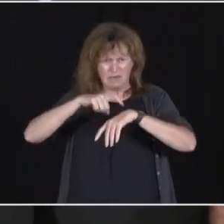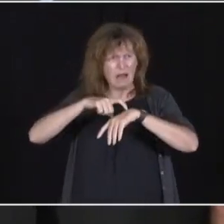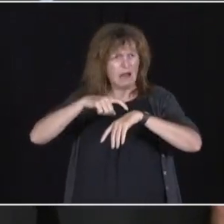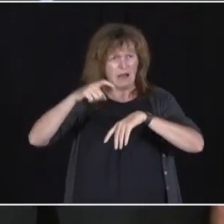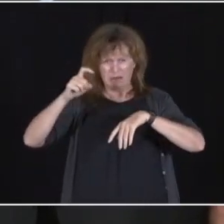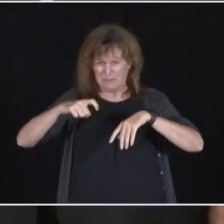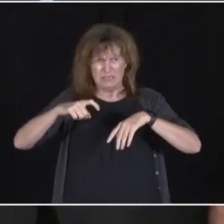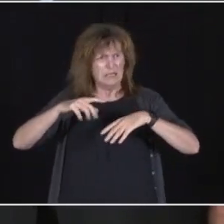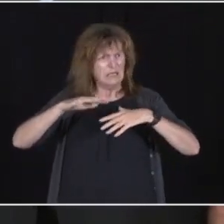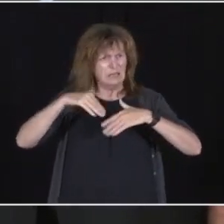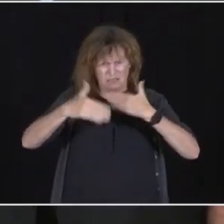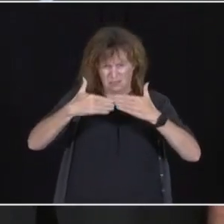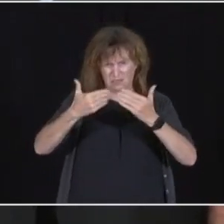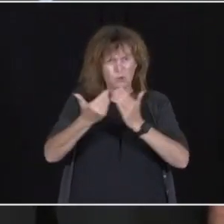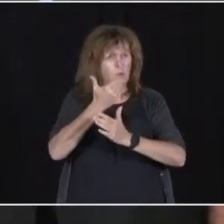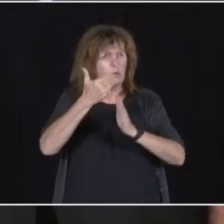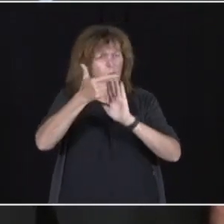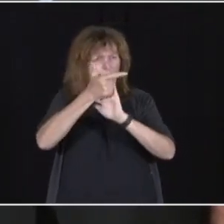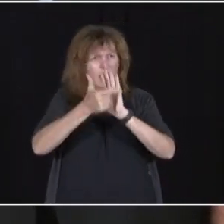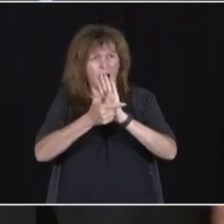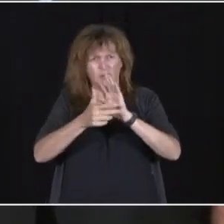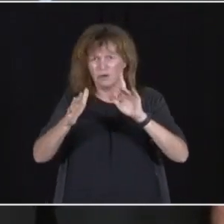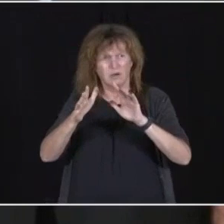measures to support part that